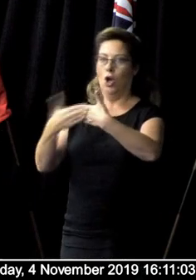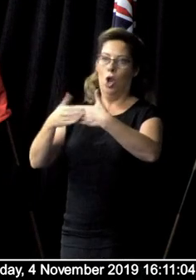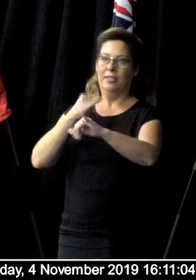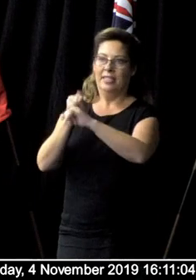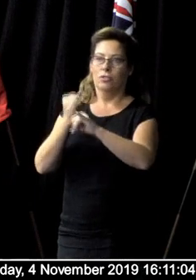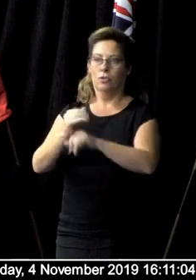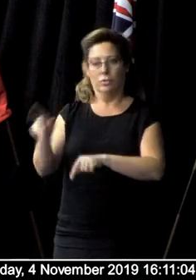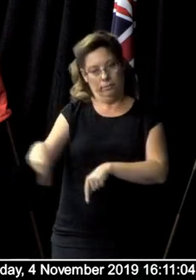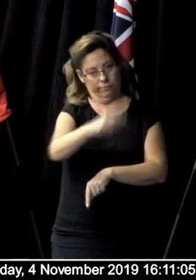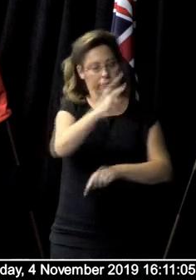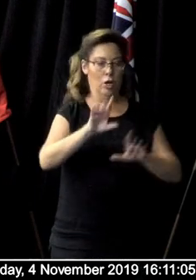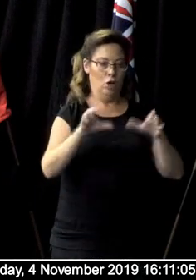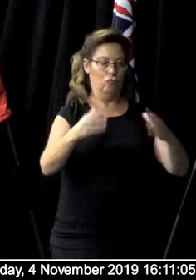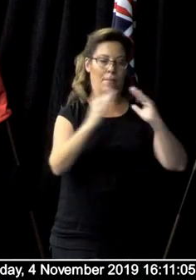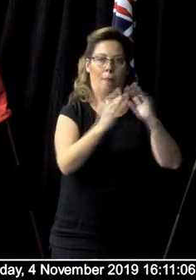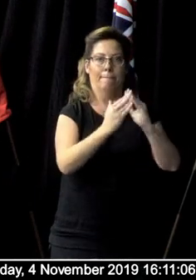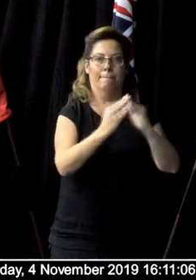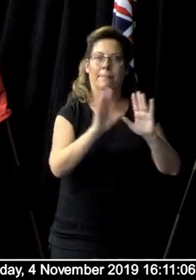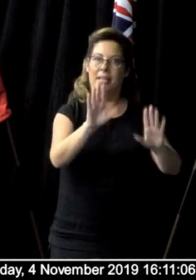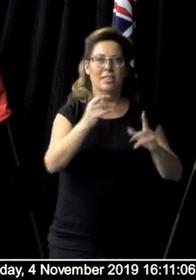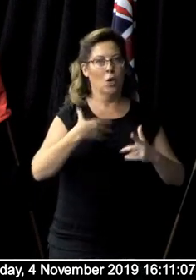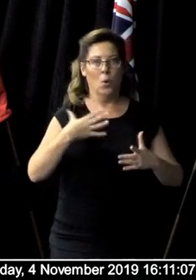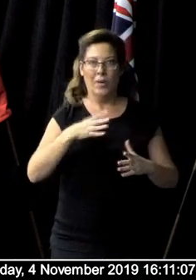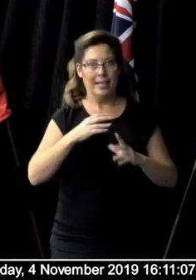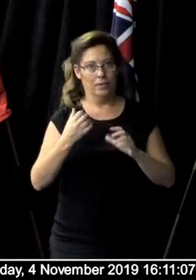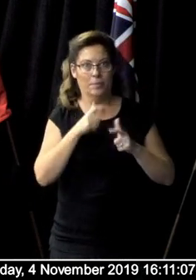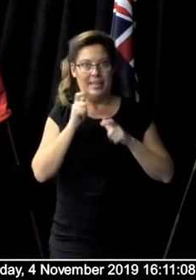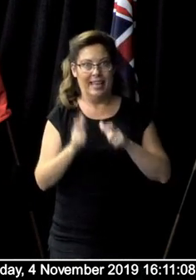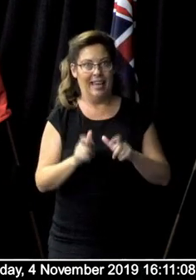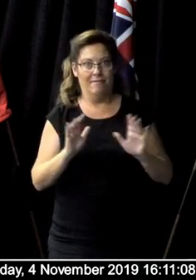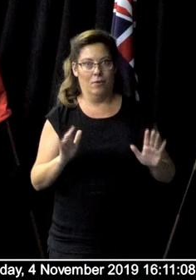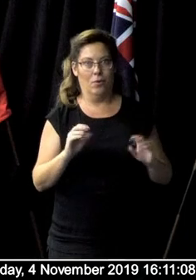So we also want to be kind of careful that we don’t just, you know, create smaller